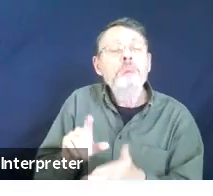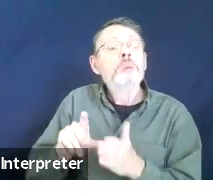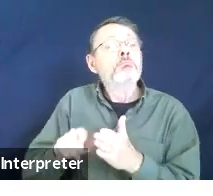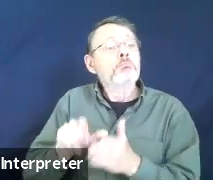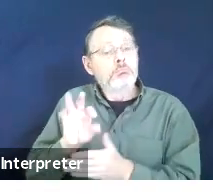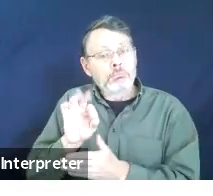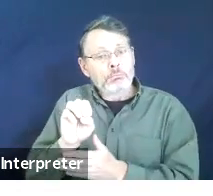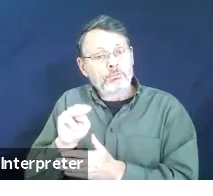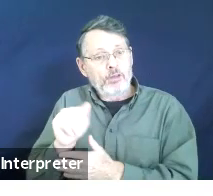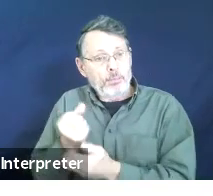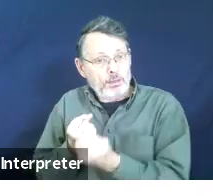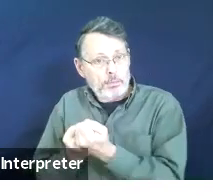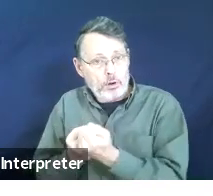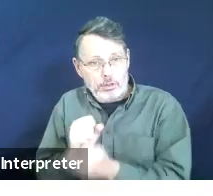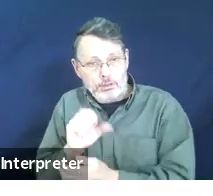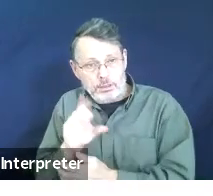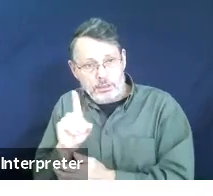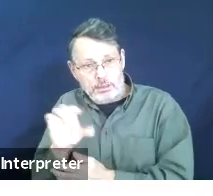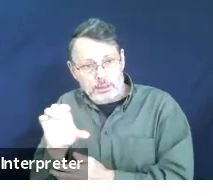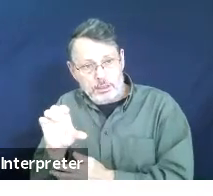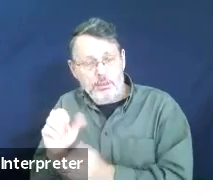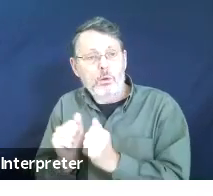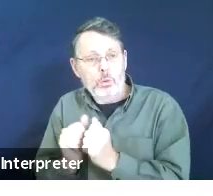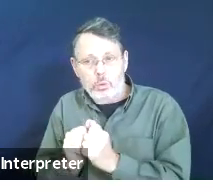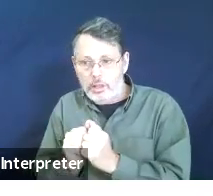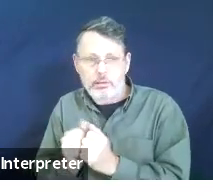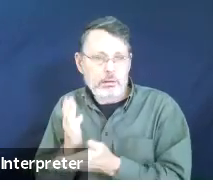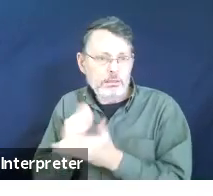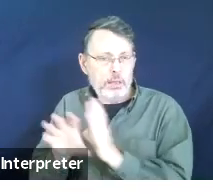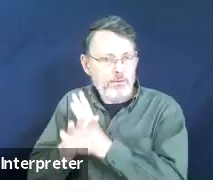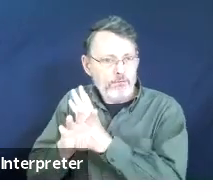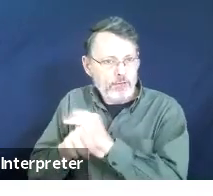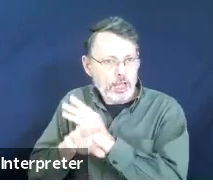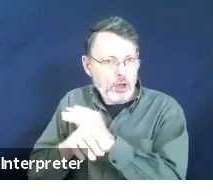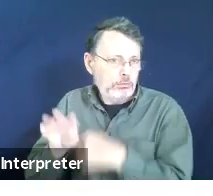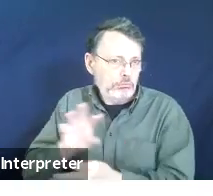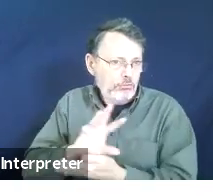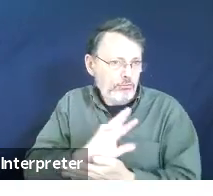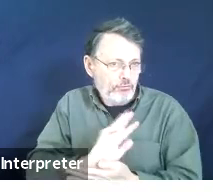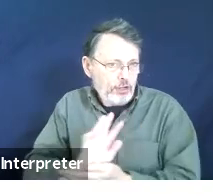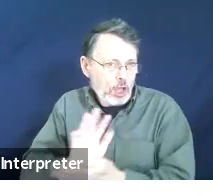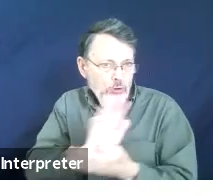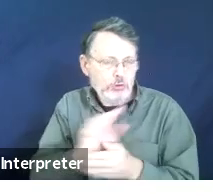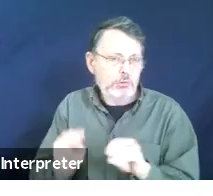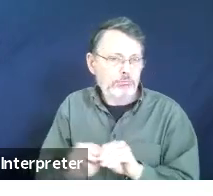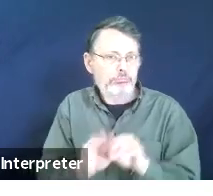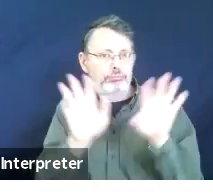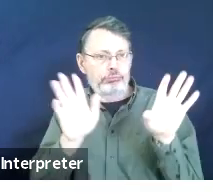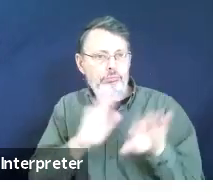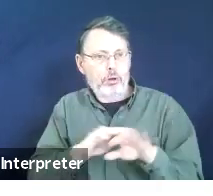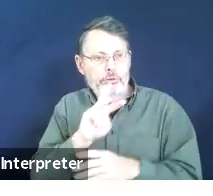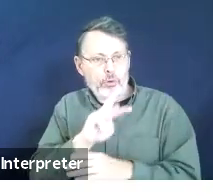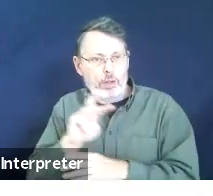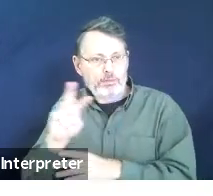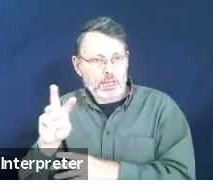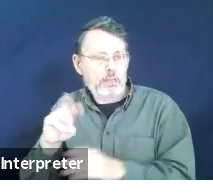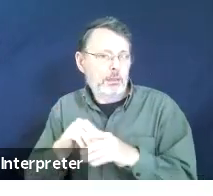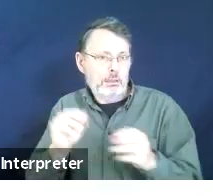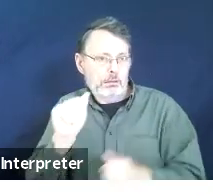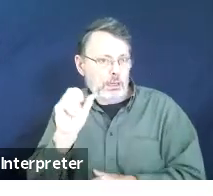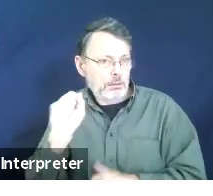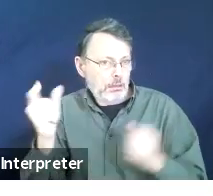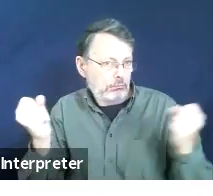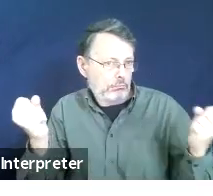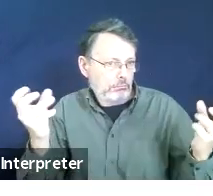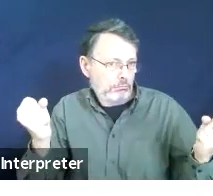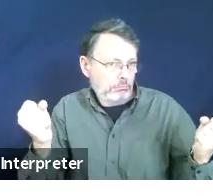the CDC with some of the videos produced and put up on the website in American Sign Language. Now,